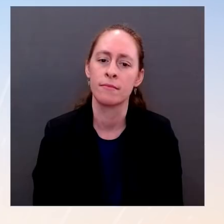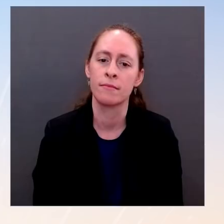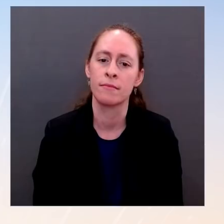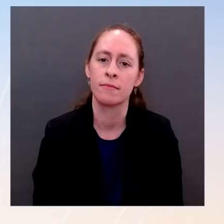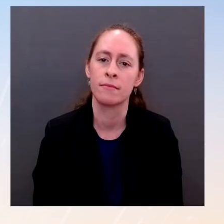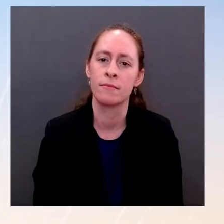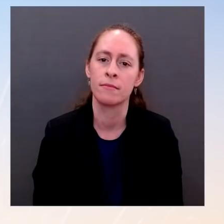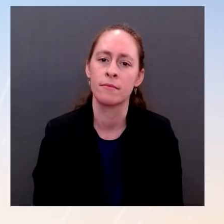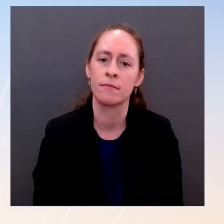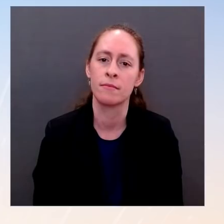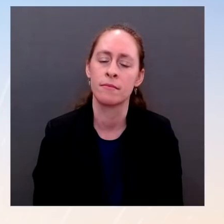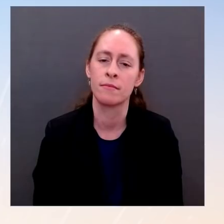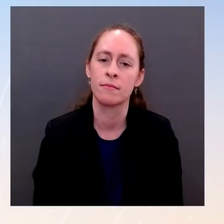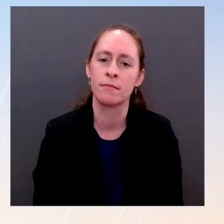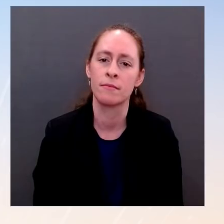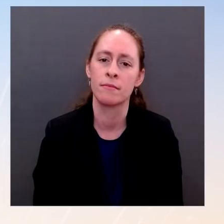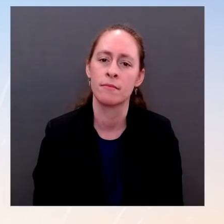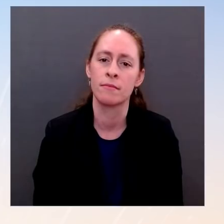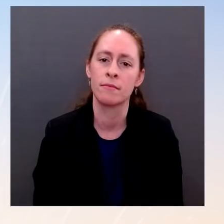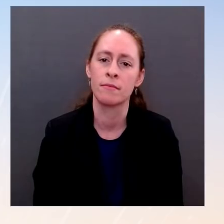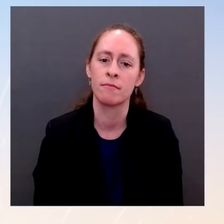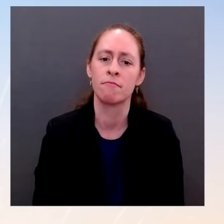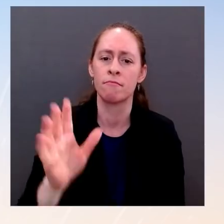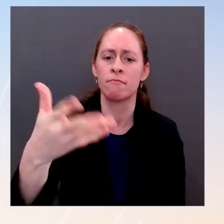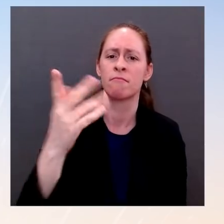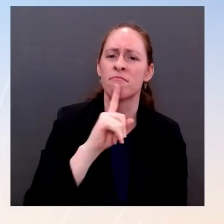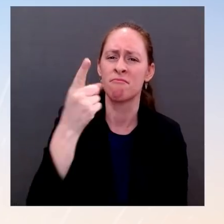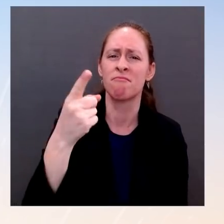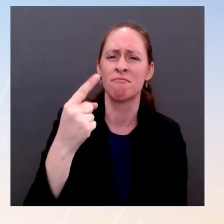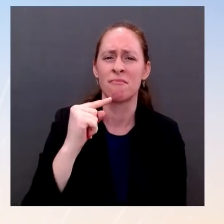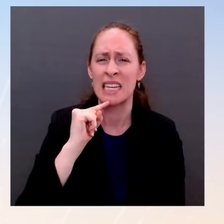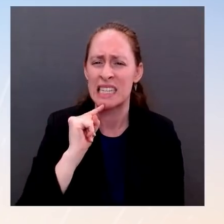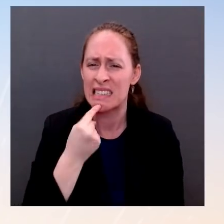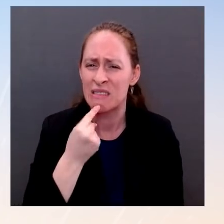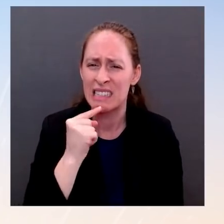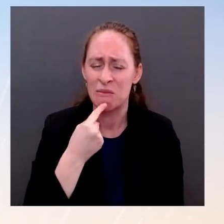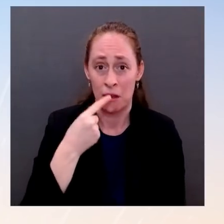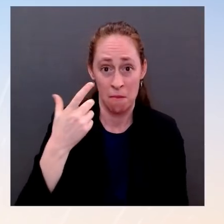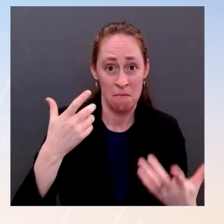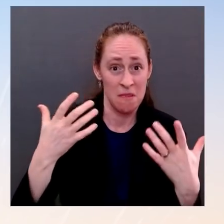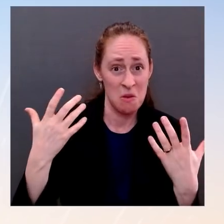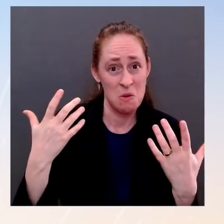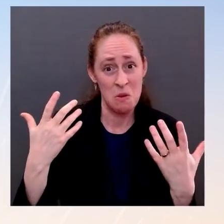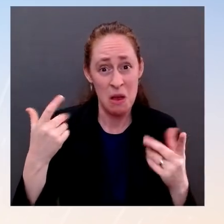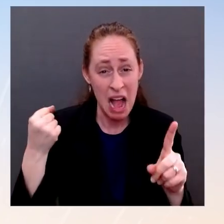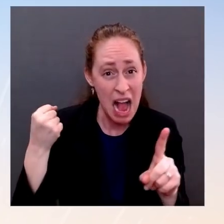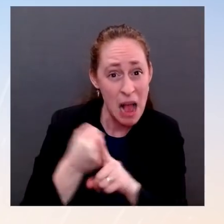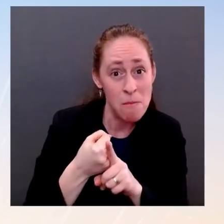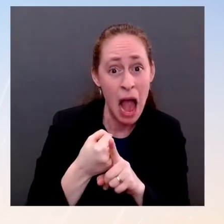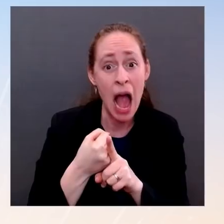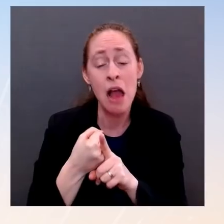It was of limited impact because Ukrainian cyber defenders rapidly brought back the -- both the state-owned banks